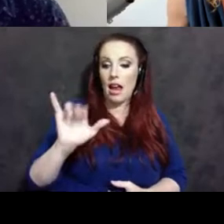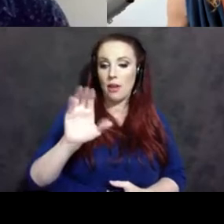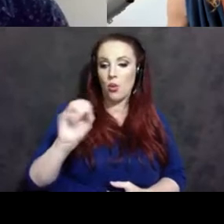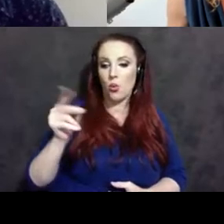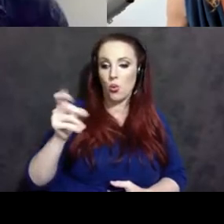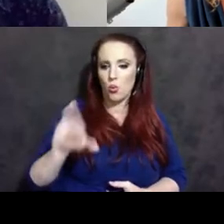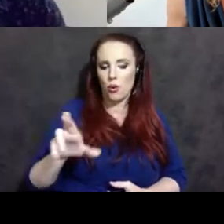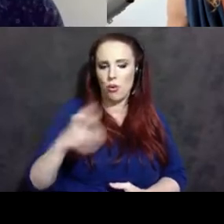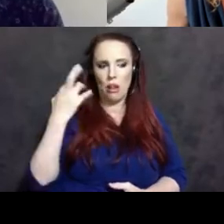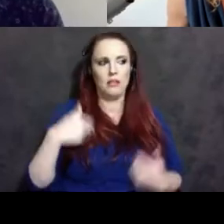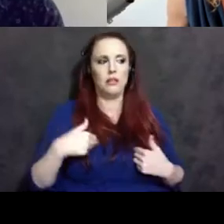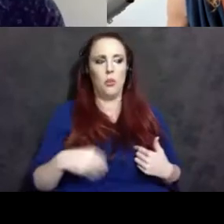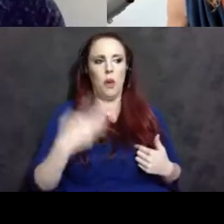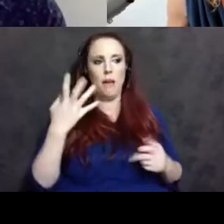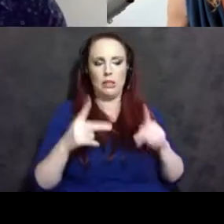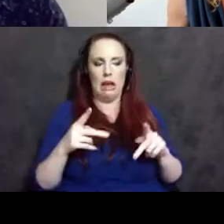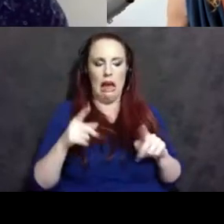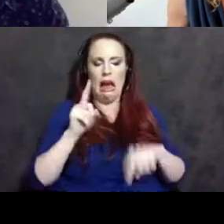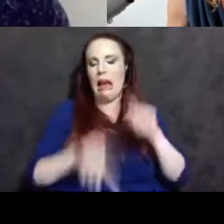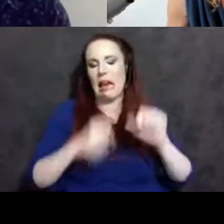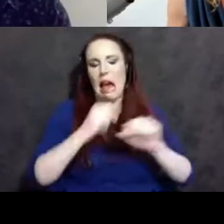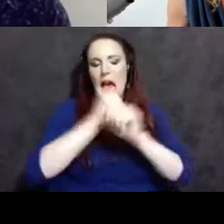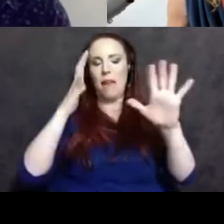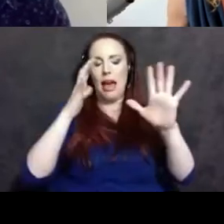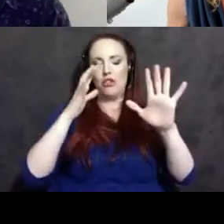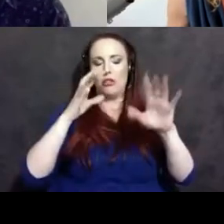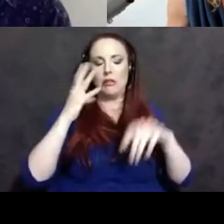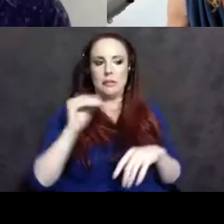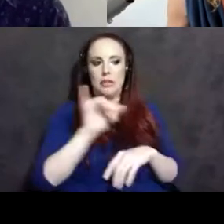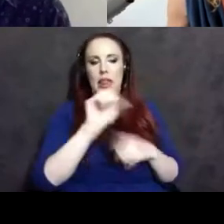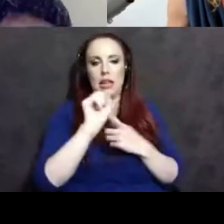I can't imagine myself being in the situation, by the way, I've been raised and how black